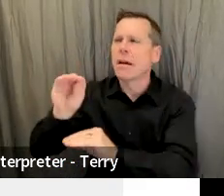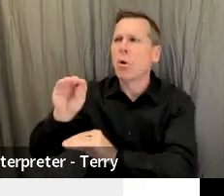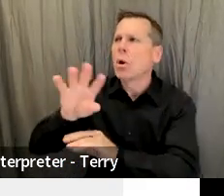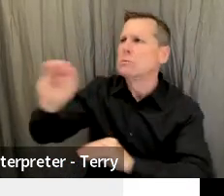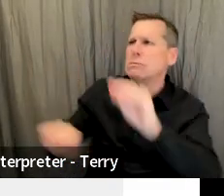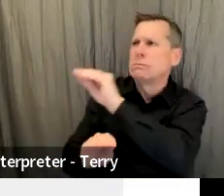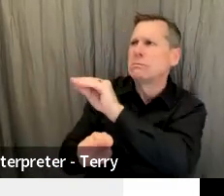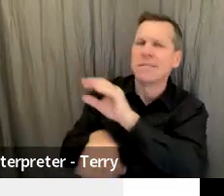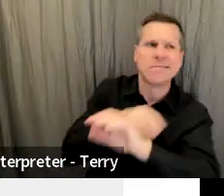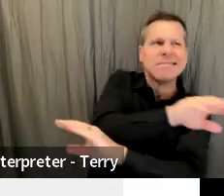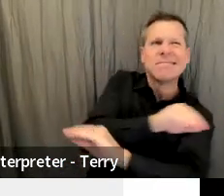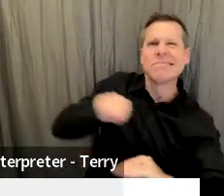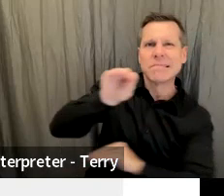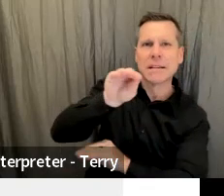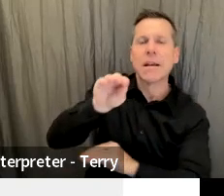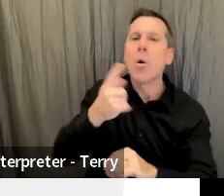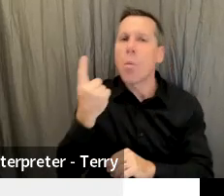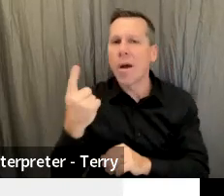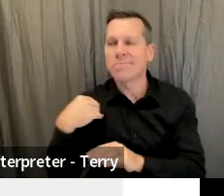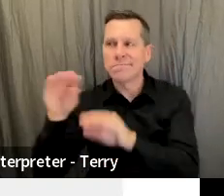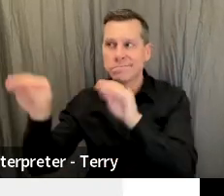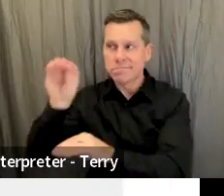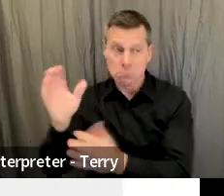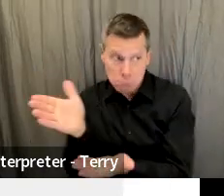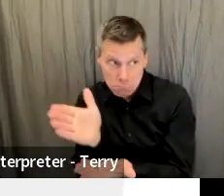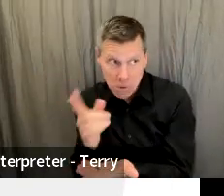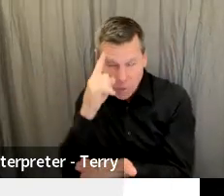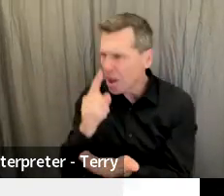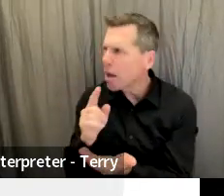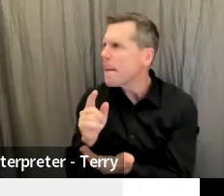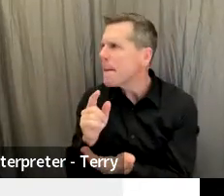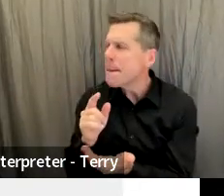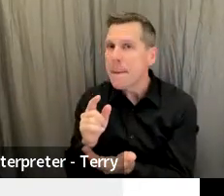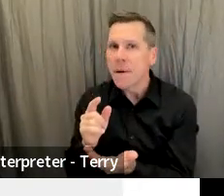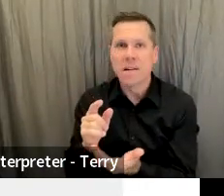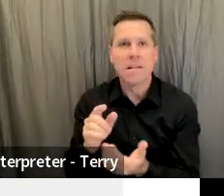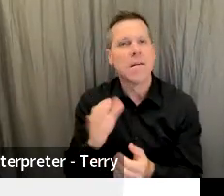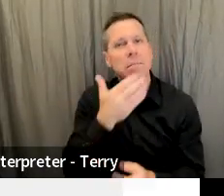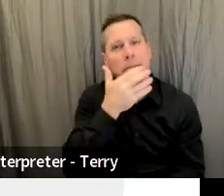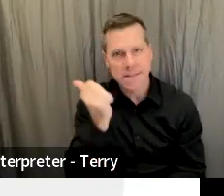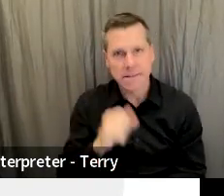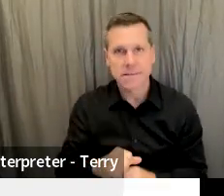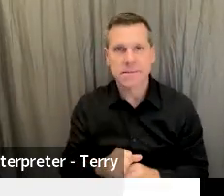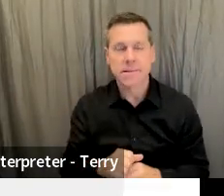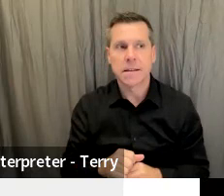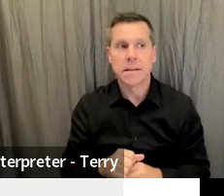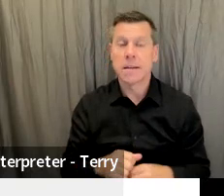what I ultimately started doing was to as a as the organization kind of became clear.